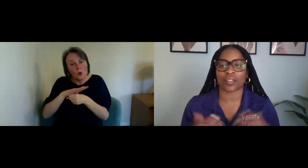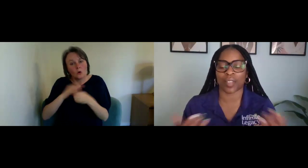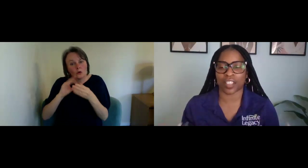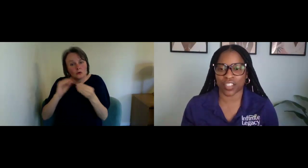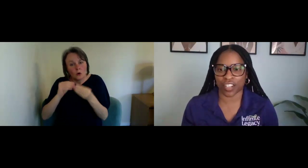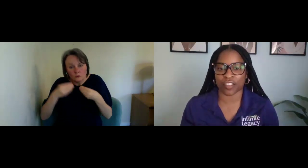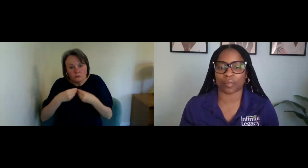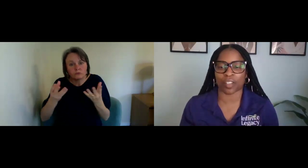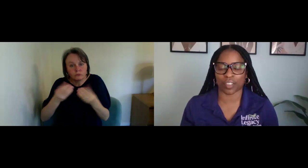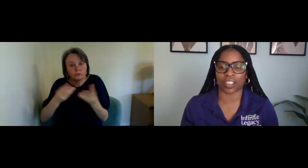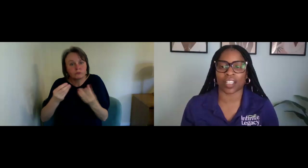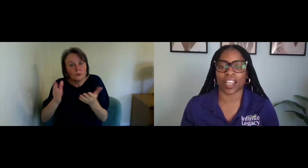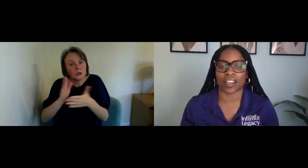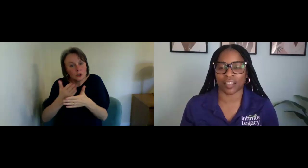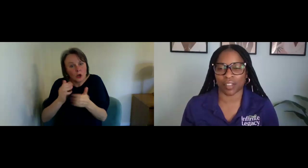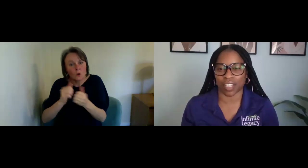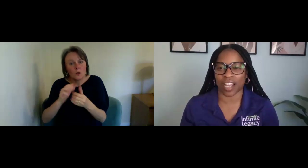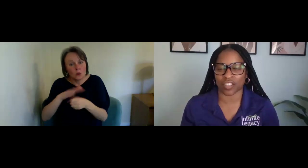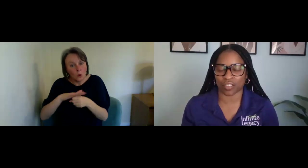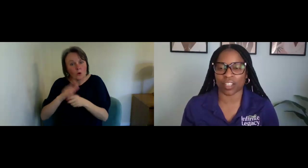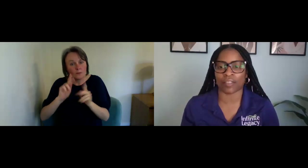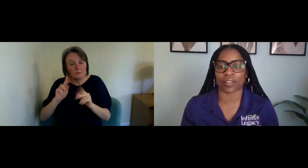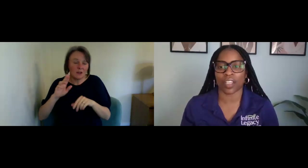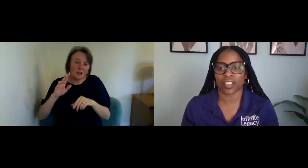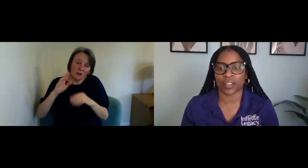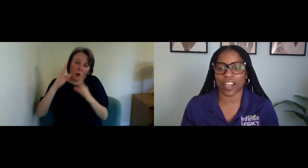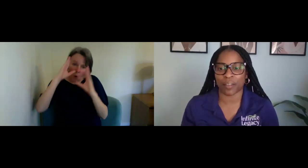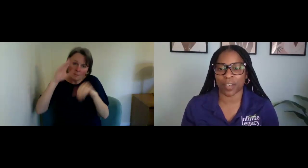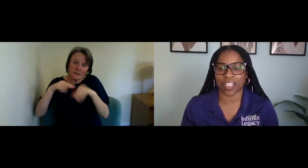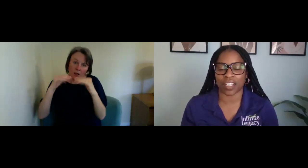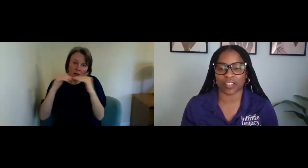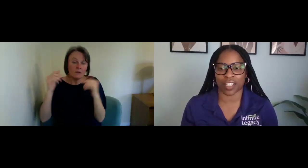so we can share them locally and even on the national level so everyone can